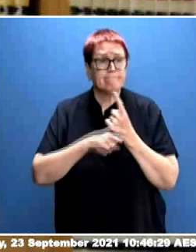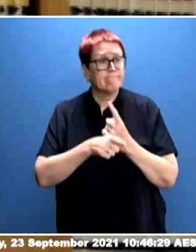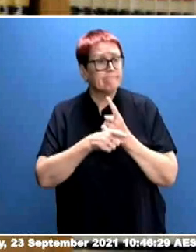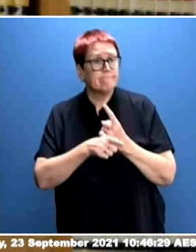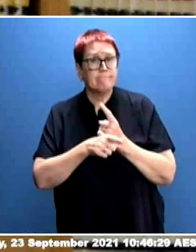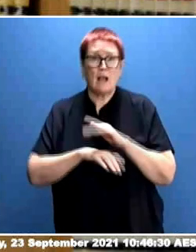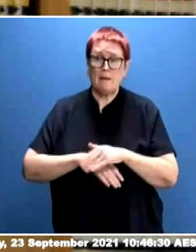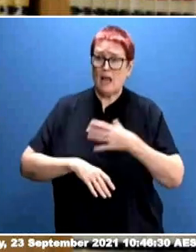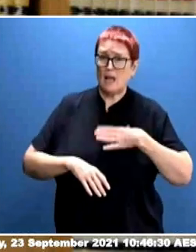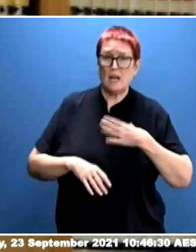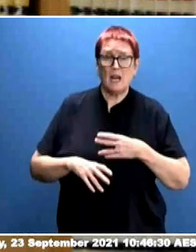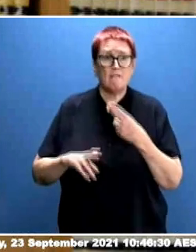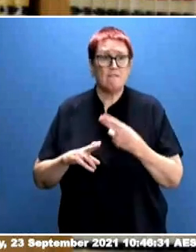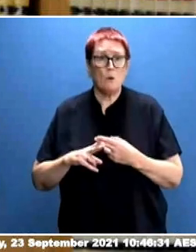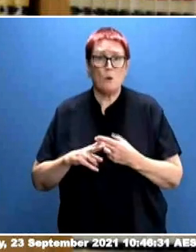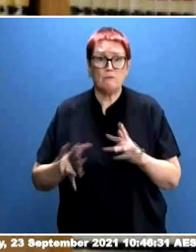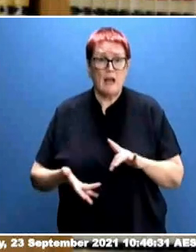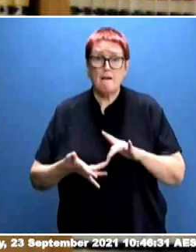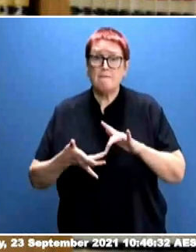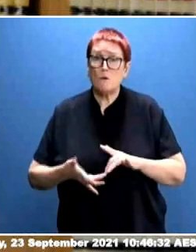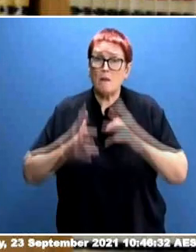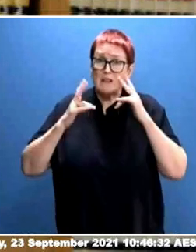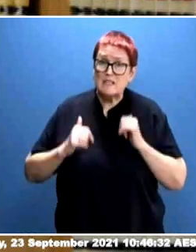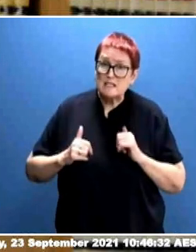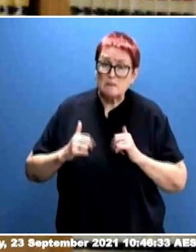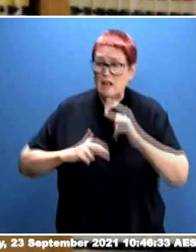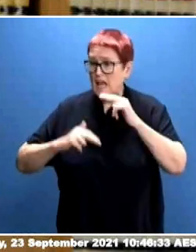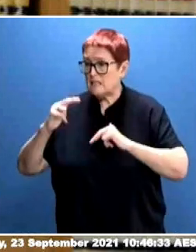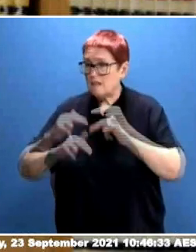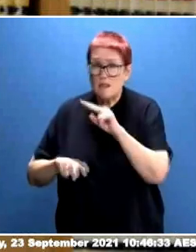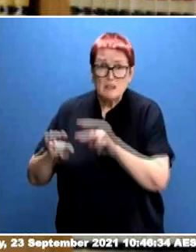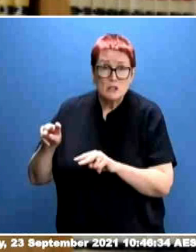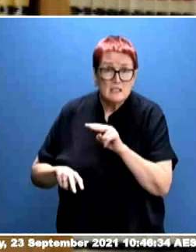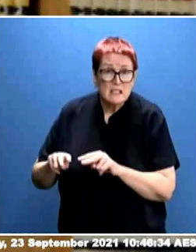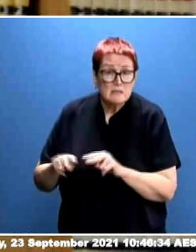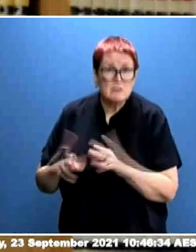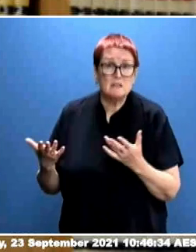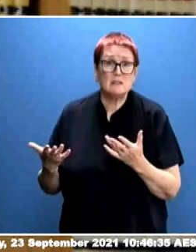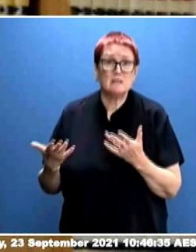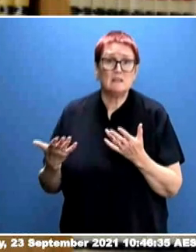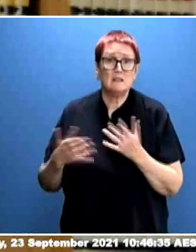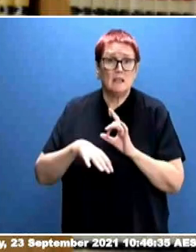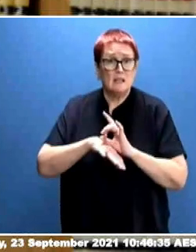their need for formal assessments, neurodevelopmental assessments and psychotherapy and other treatments,